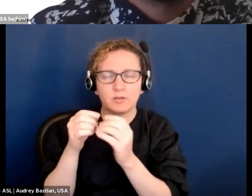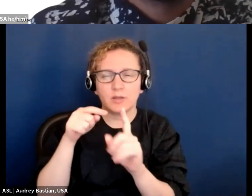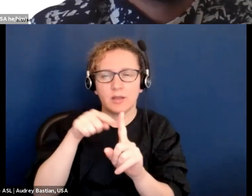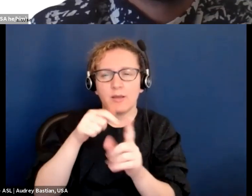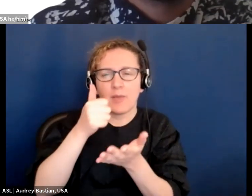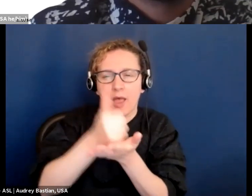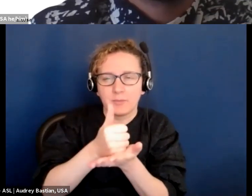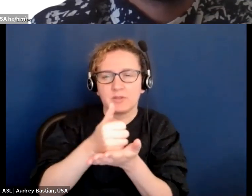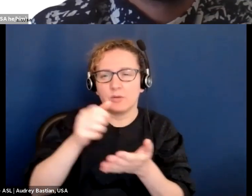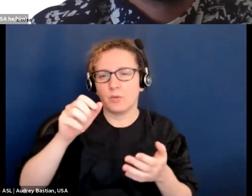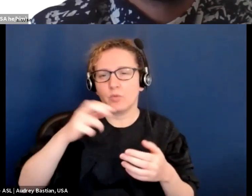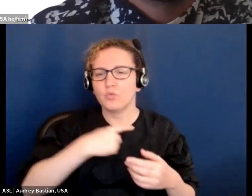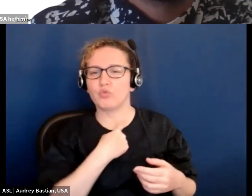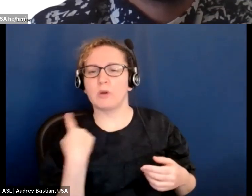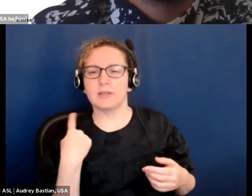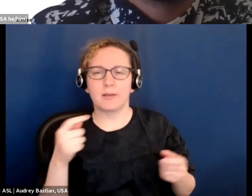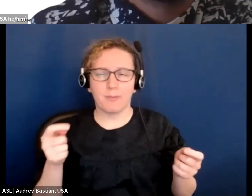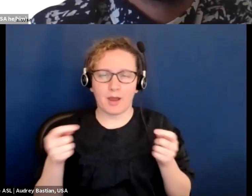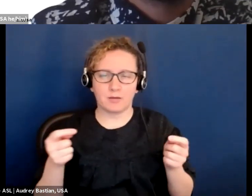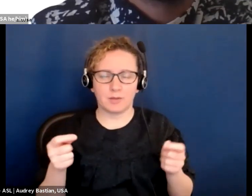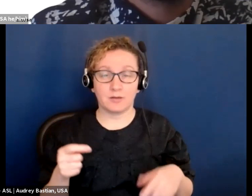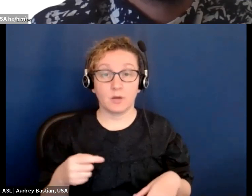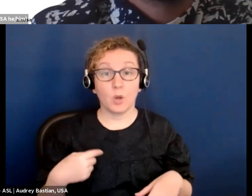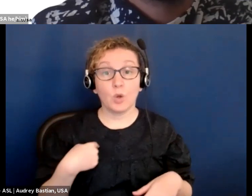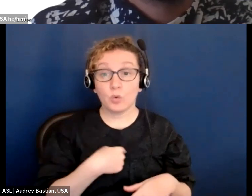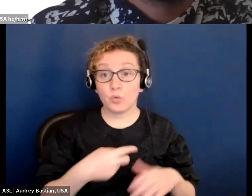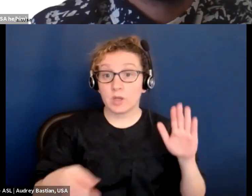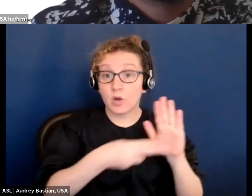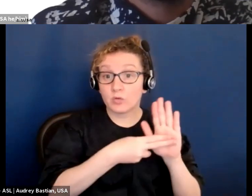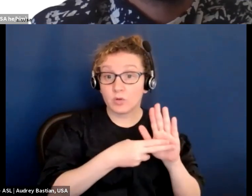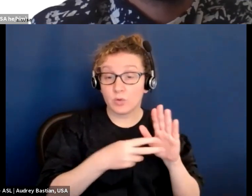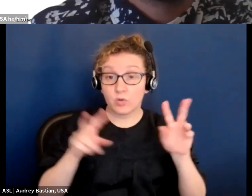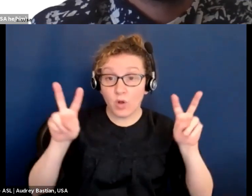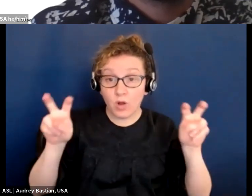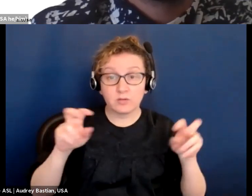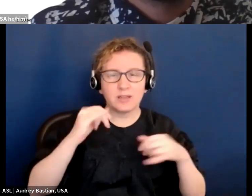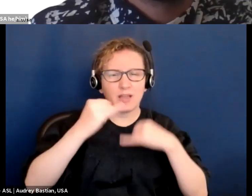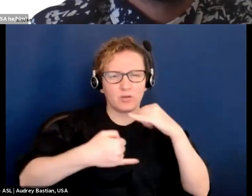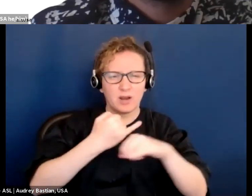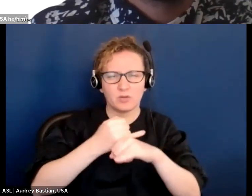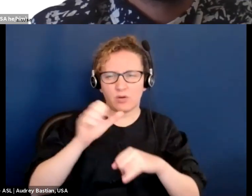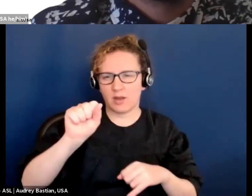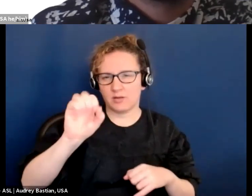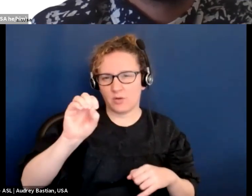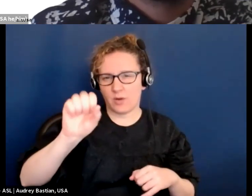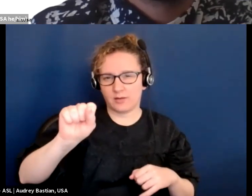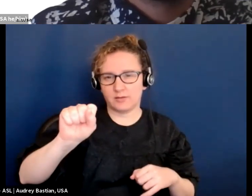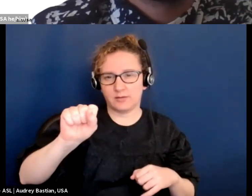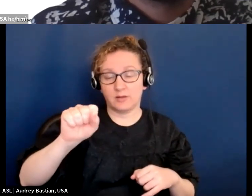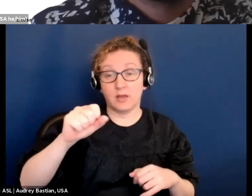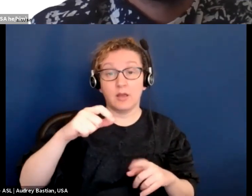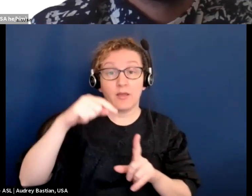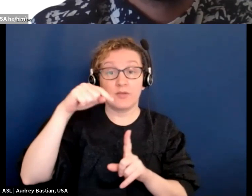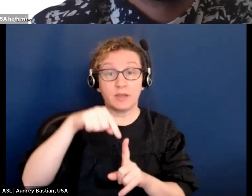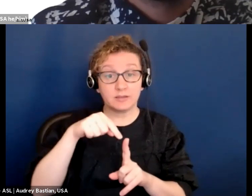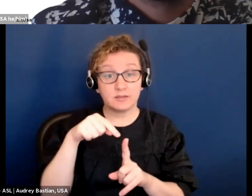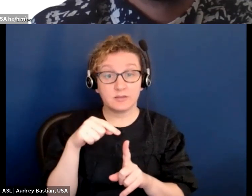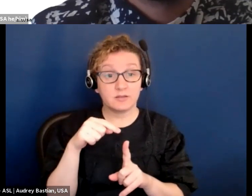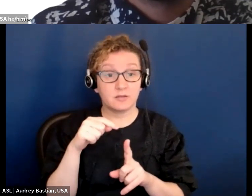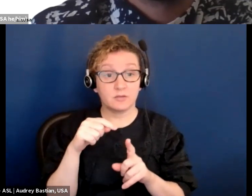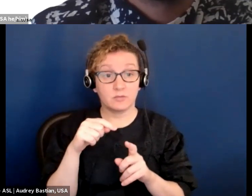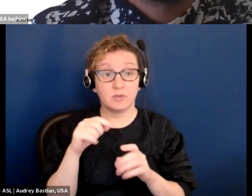risk management. We contract with one called International SOS. This is an organization